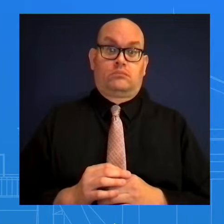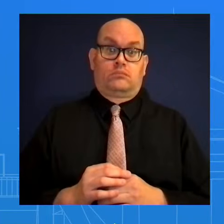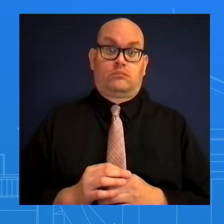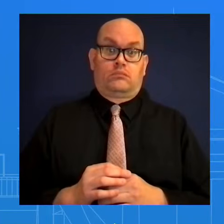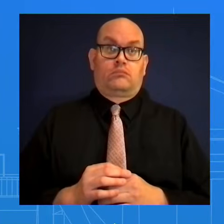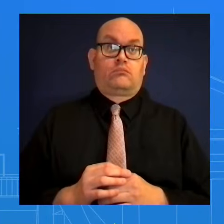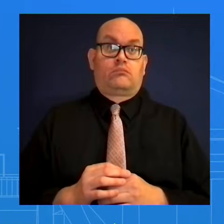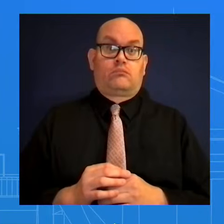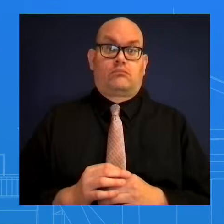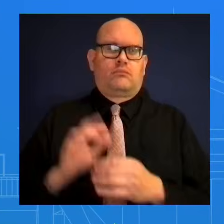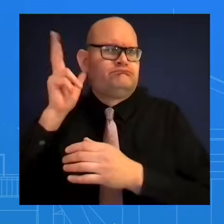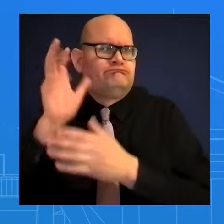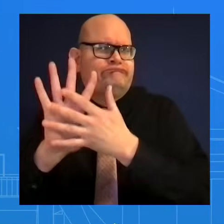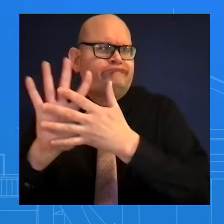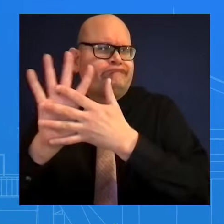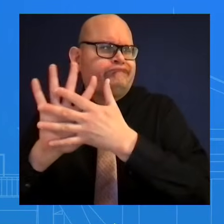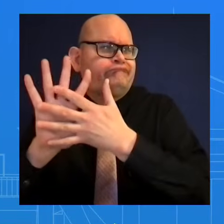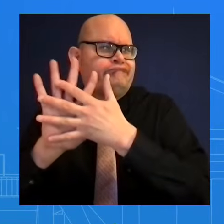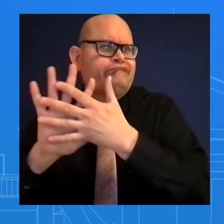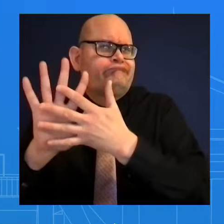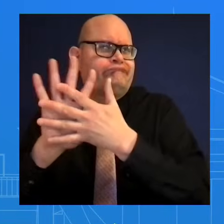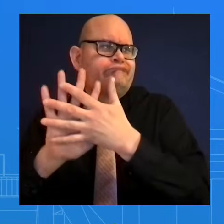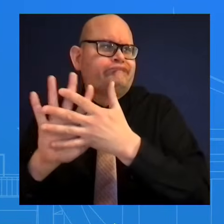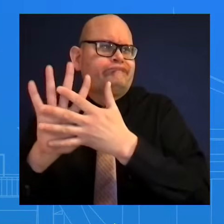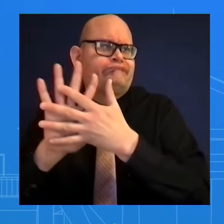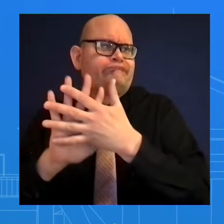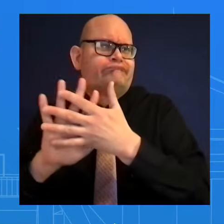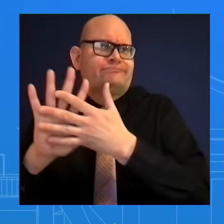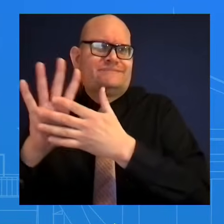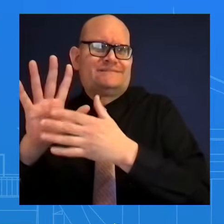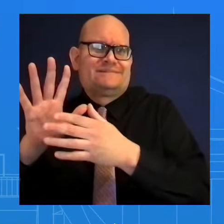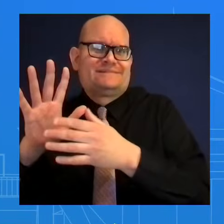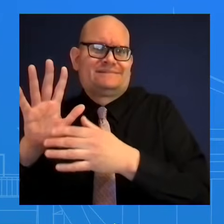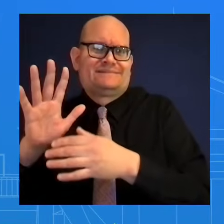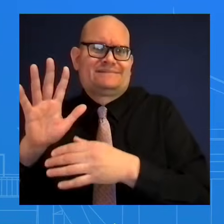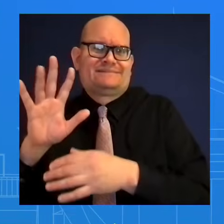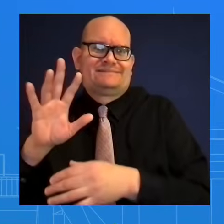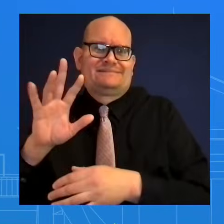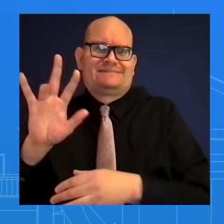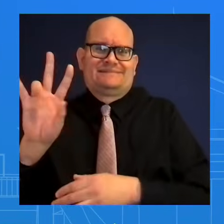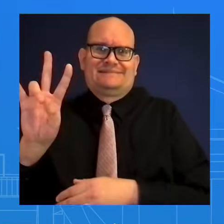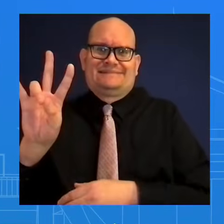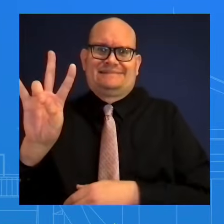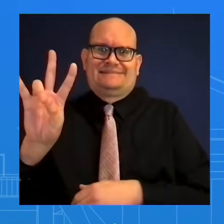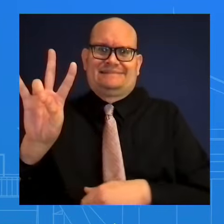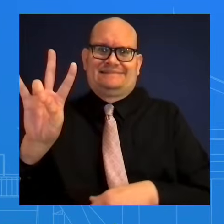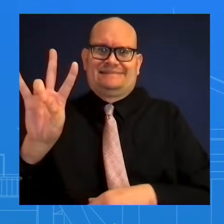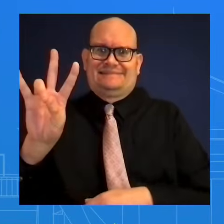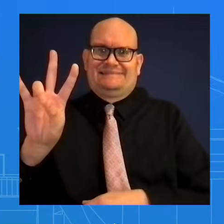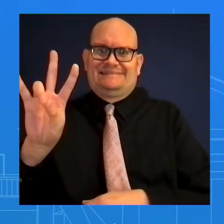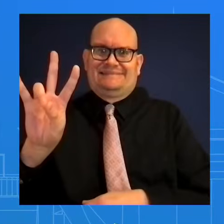Last June, almost a year ago, 73 journalists, including reporters from nearly two thirds of the seats in this room,